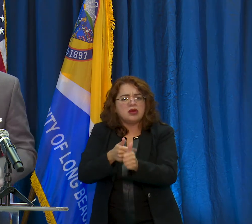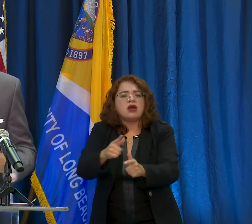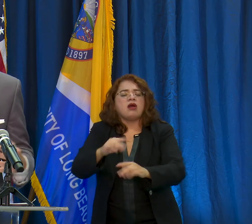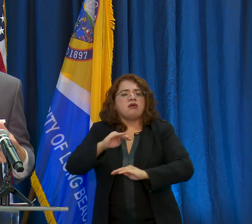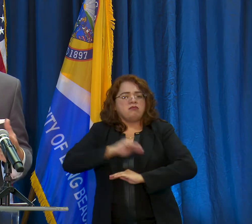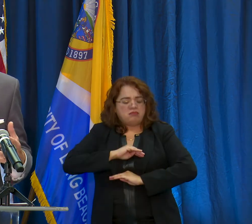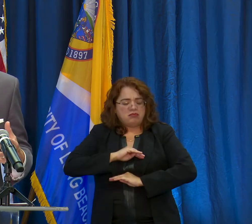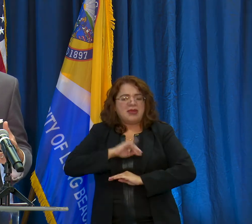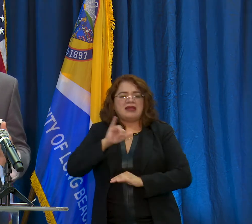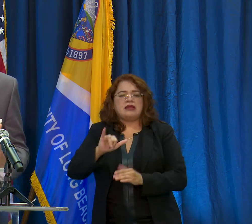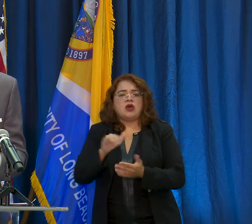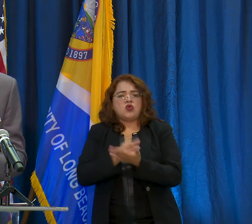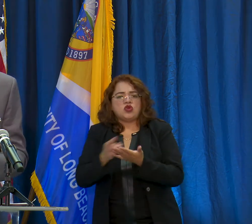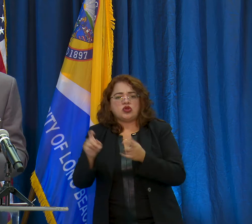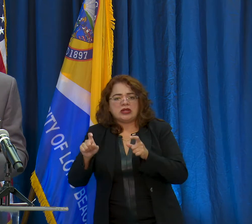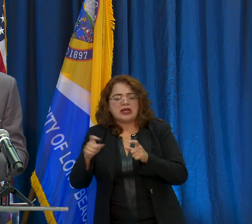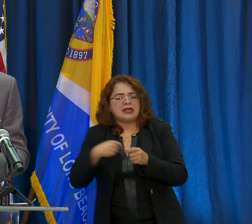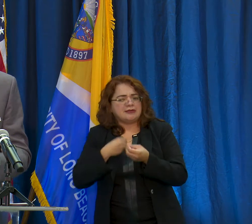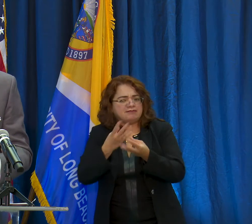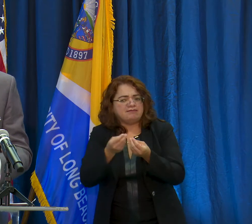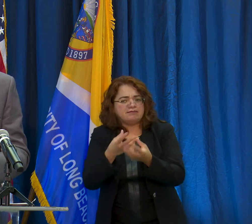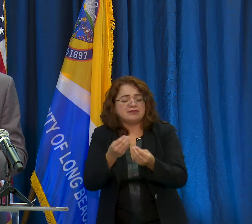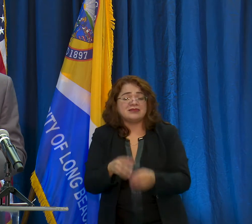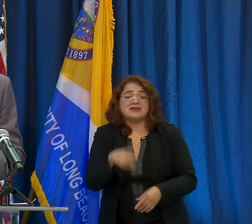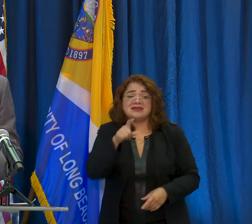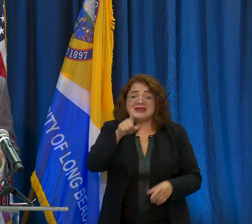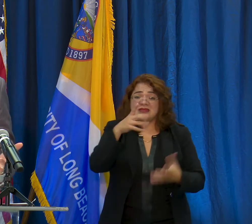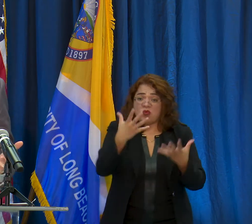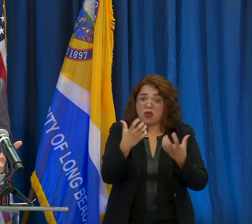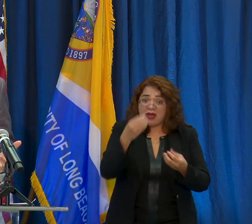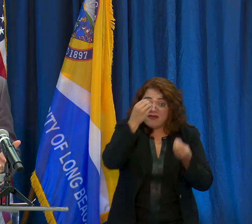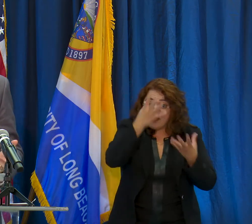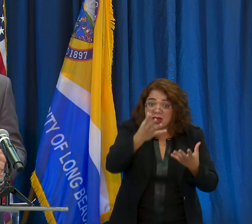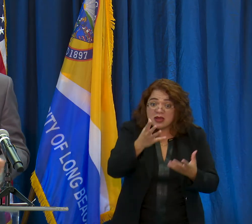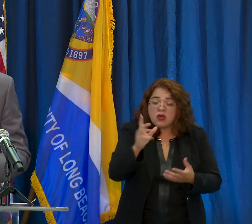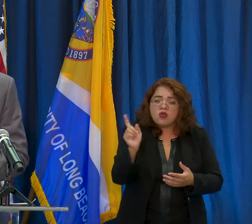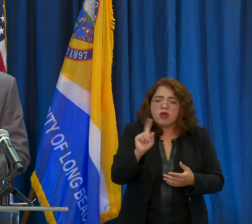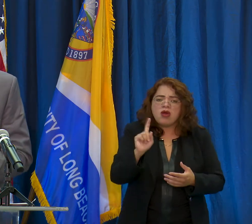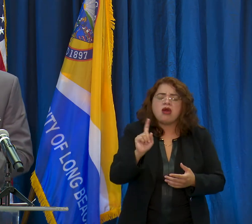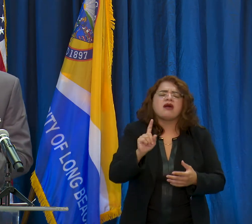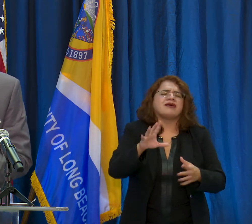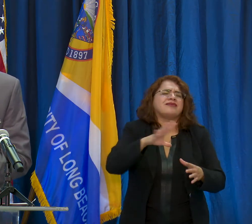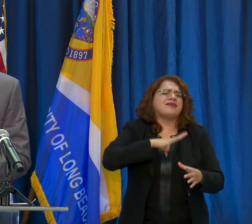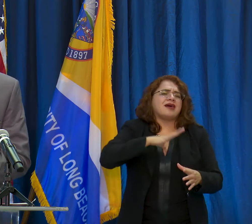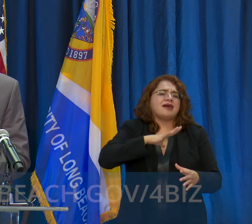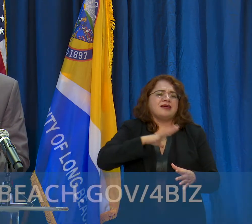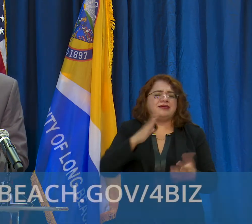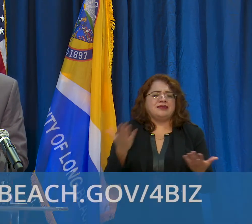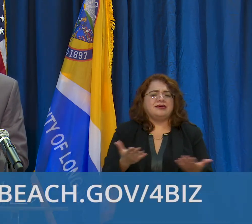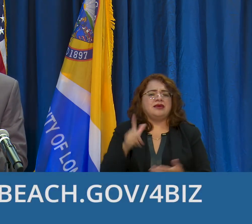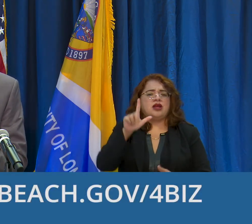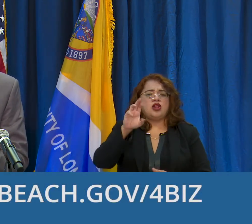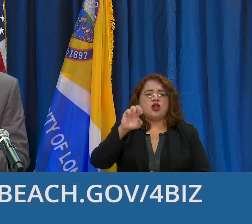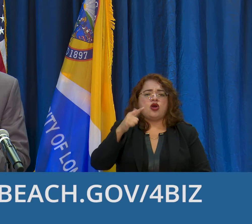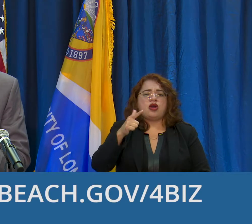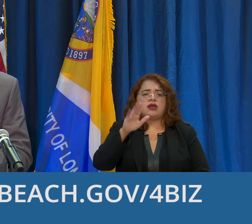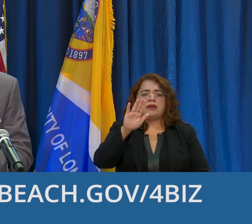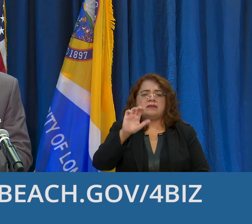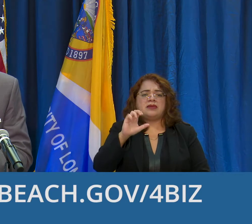For information about these programs, the City established a website at